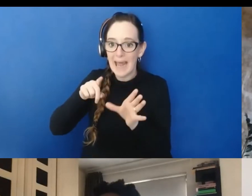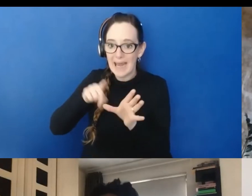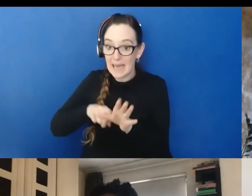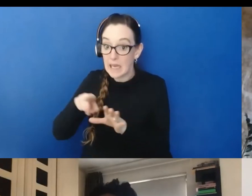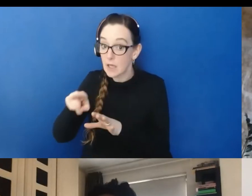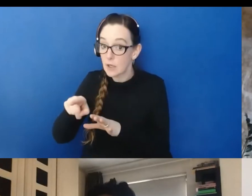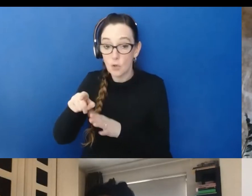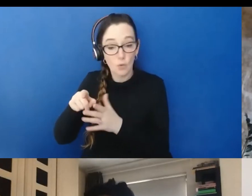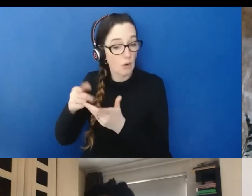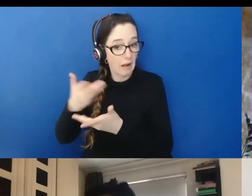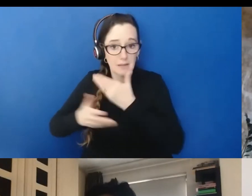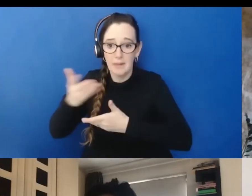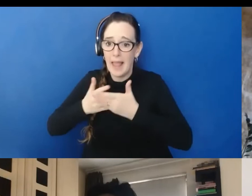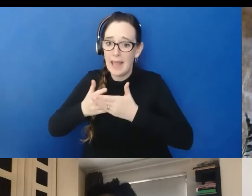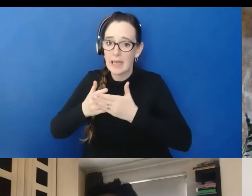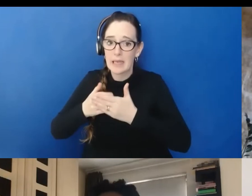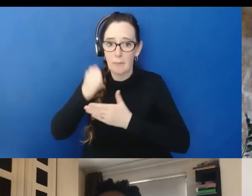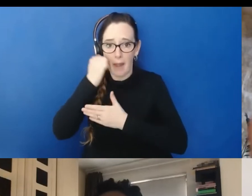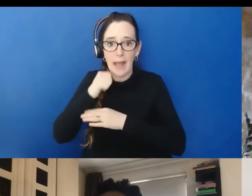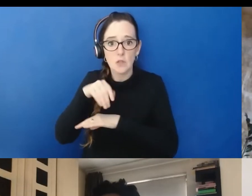from the context you found yourself in, in Berlin